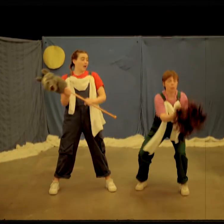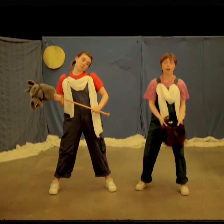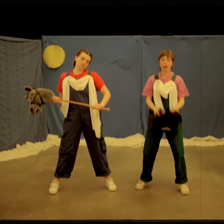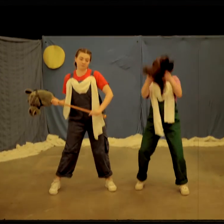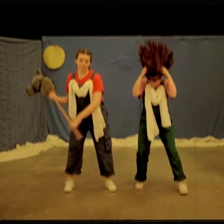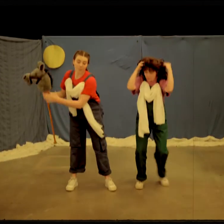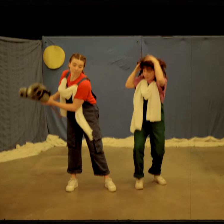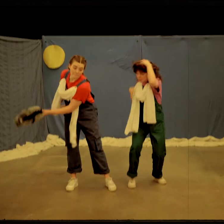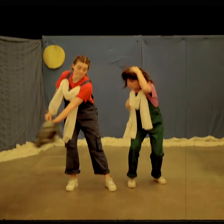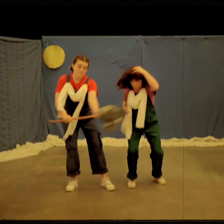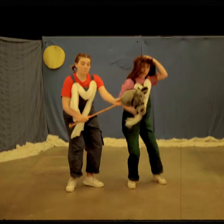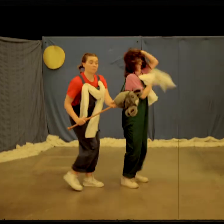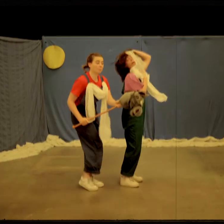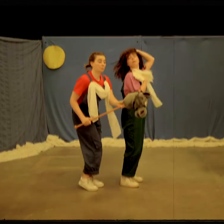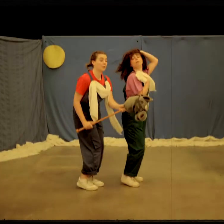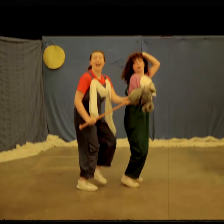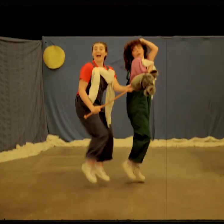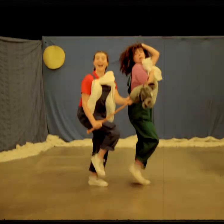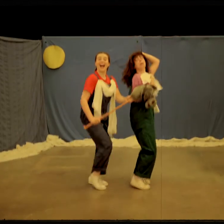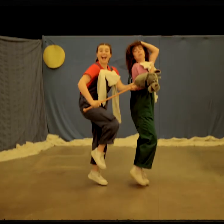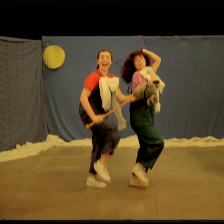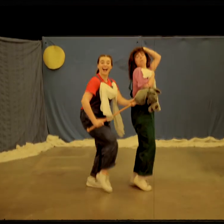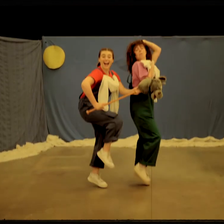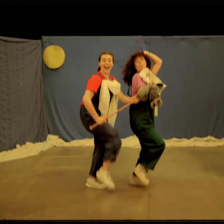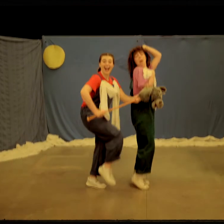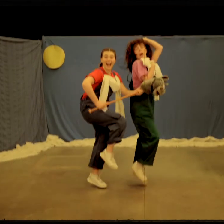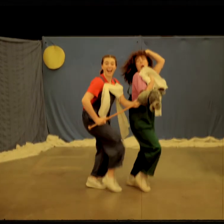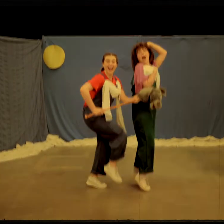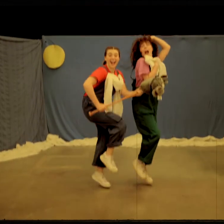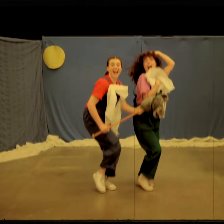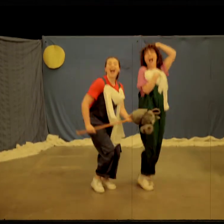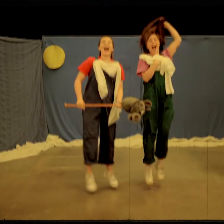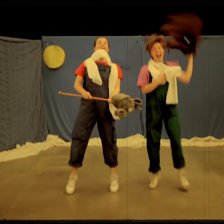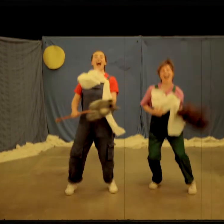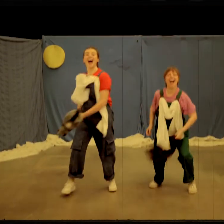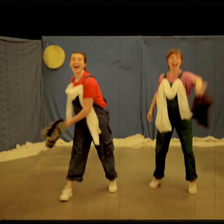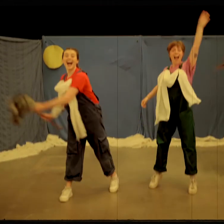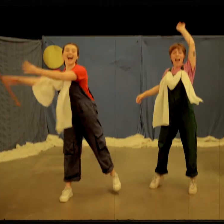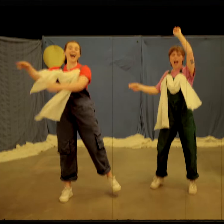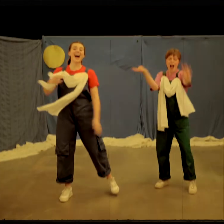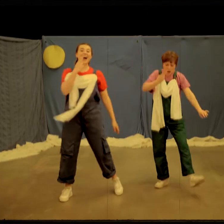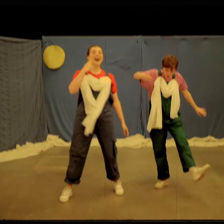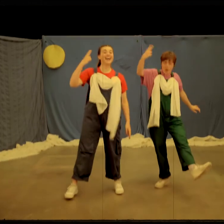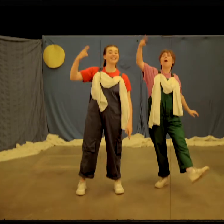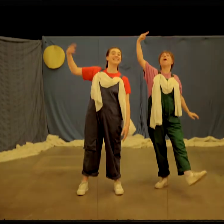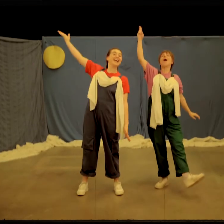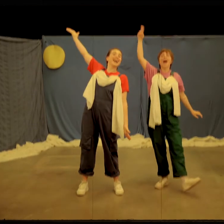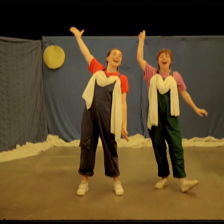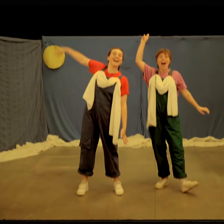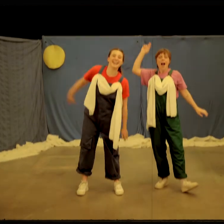And then returned home, safe to her king, the gods rejoiced, and the land did sing.